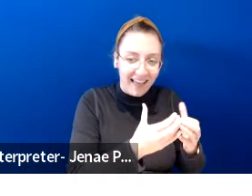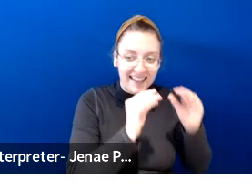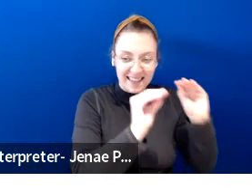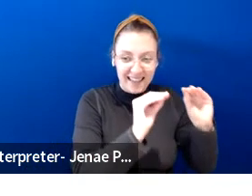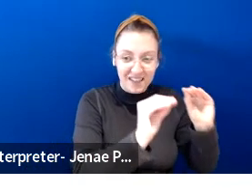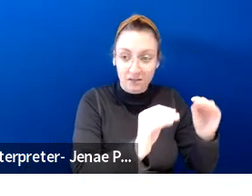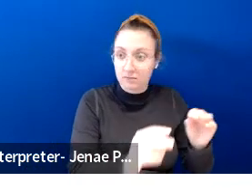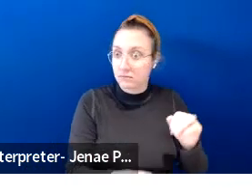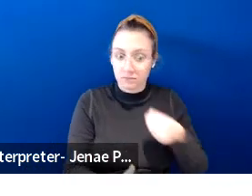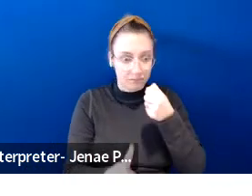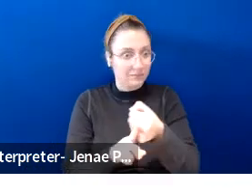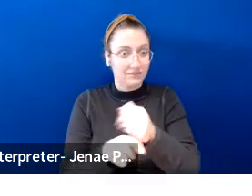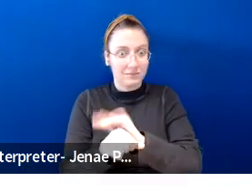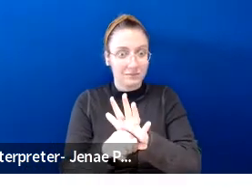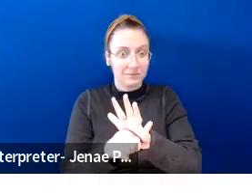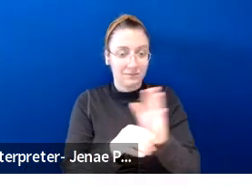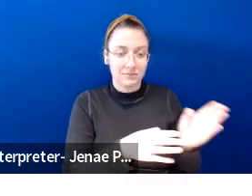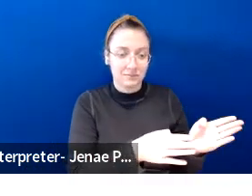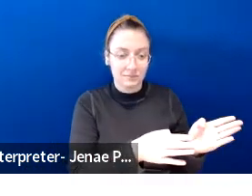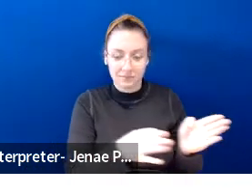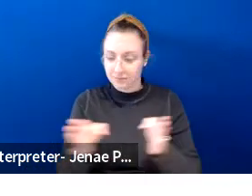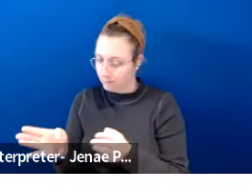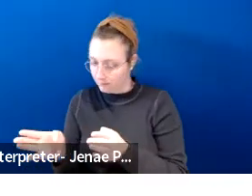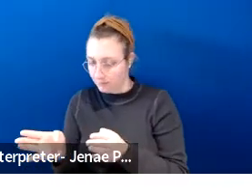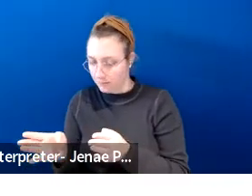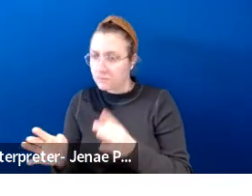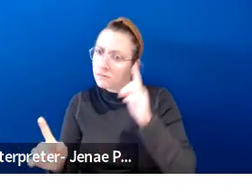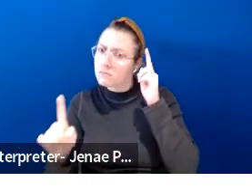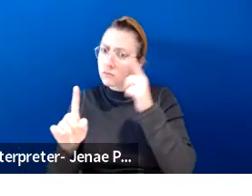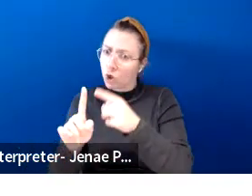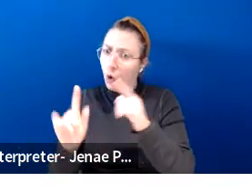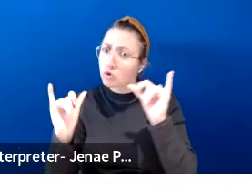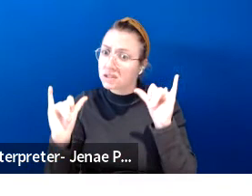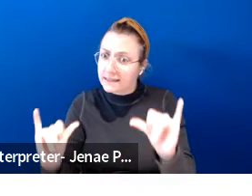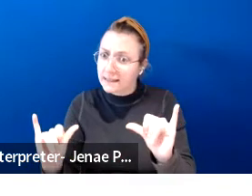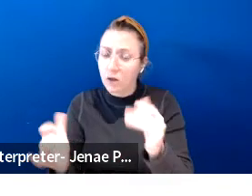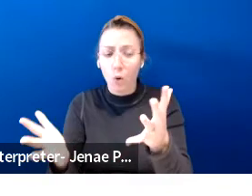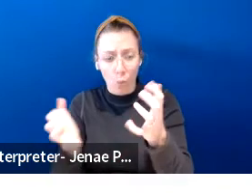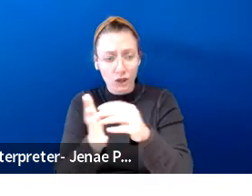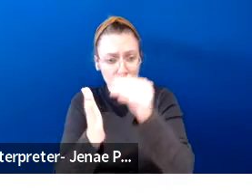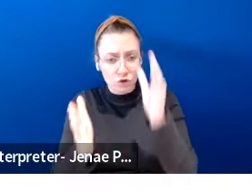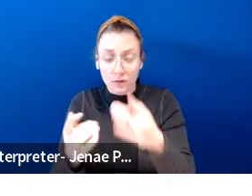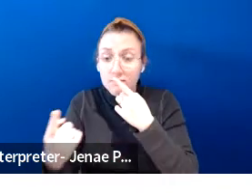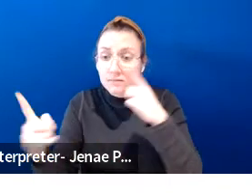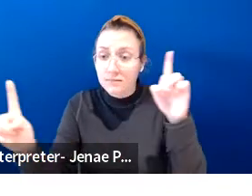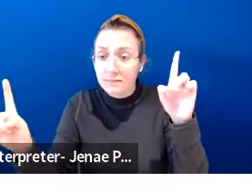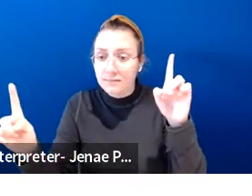We had to shift that. So our goal still is our students. We want our students to succeed, but we have to take a different path there.